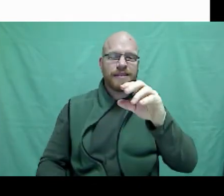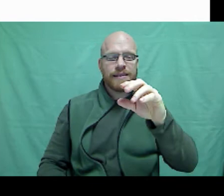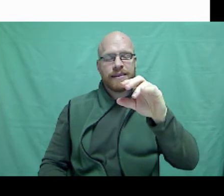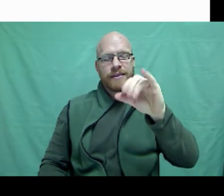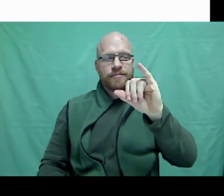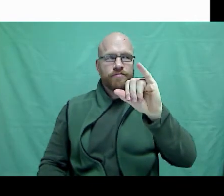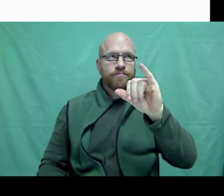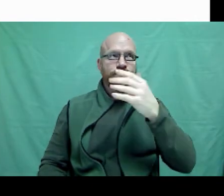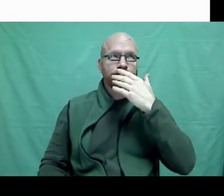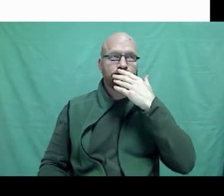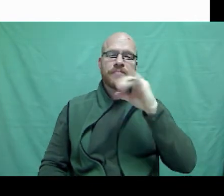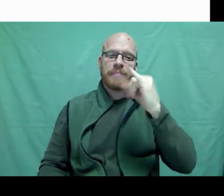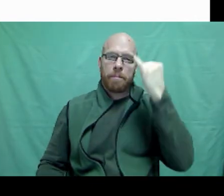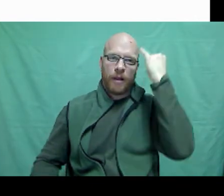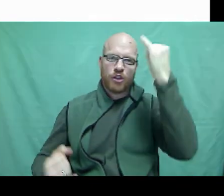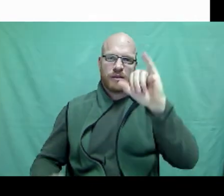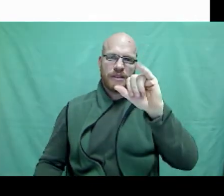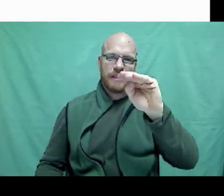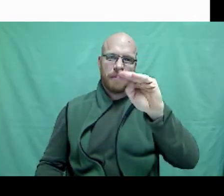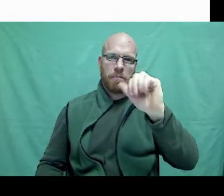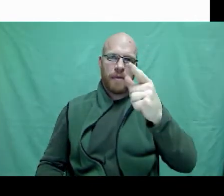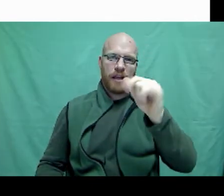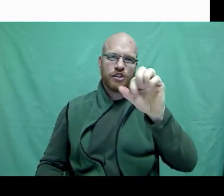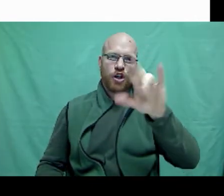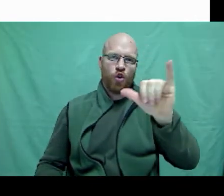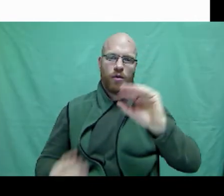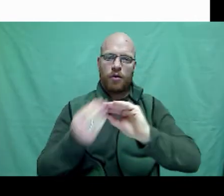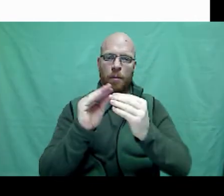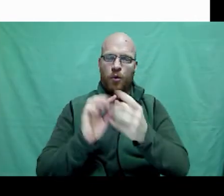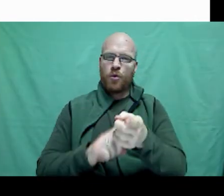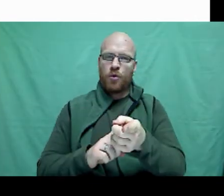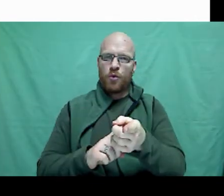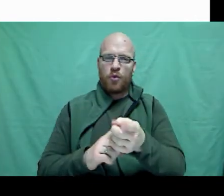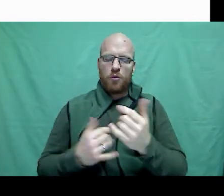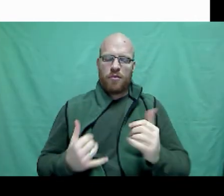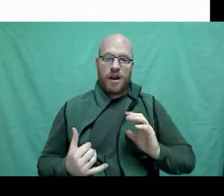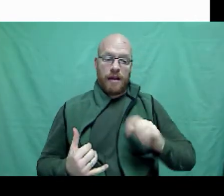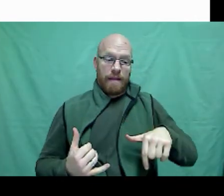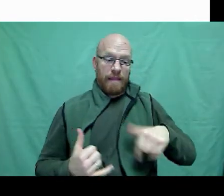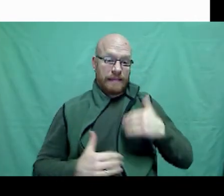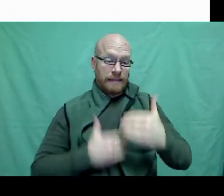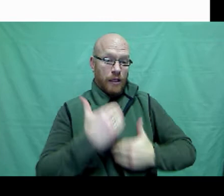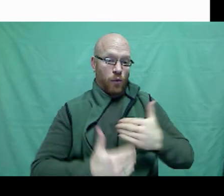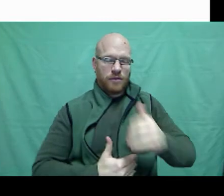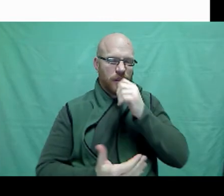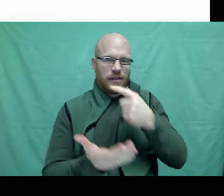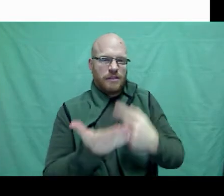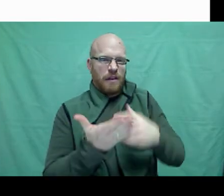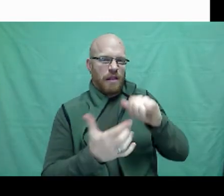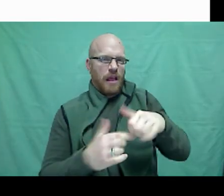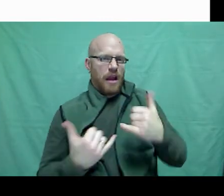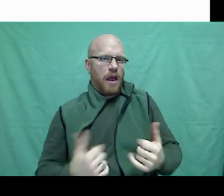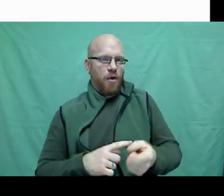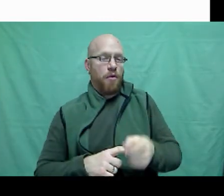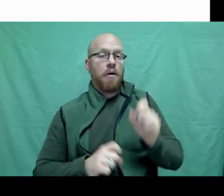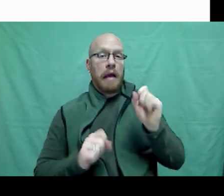If we had a negative under the radical it would-- or under the square root, it would be an imaginary number. In this series, we're not discussing imaginary numbers.